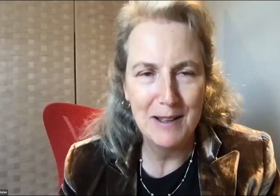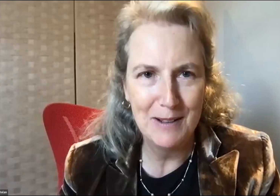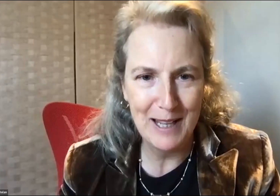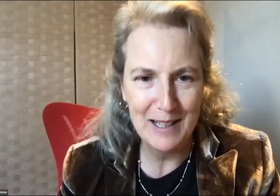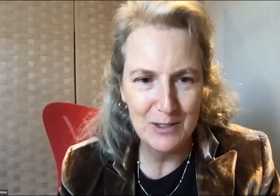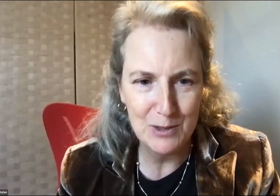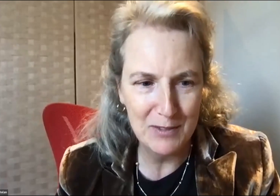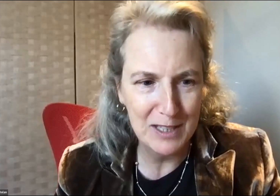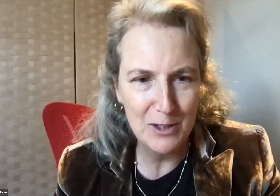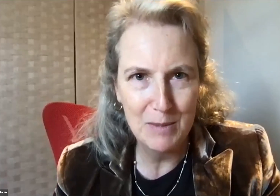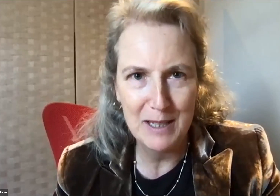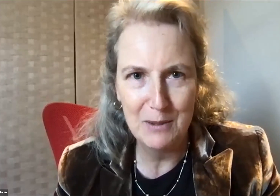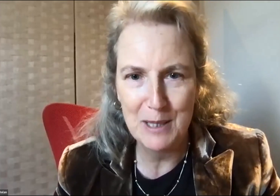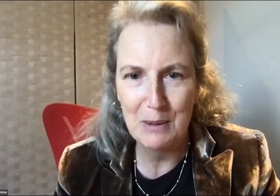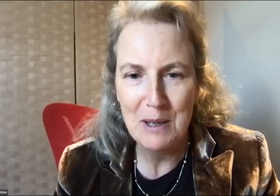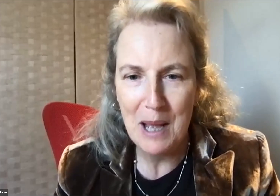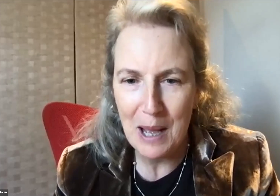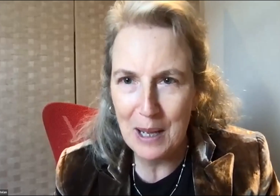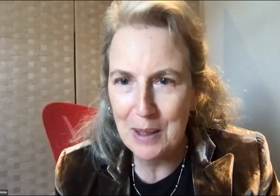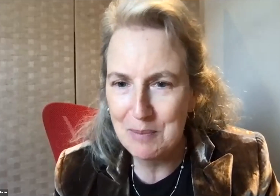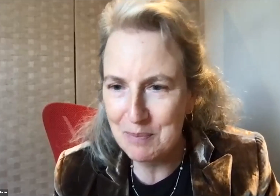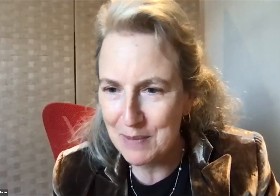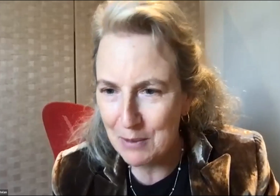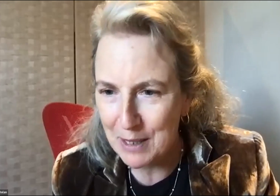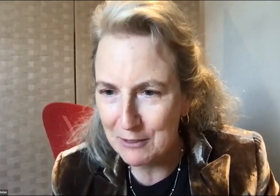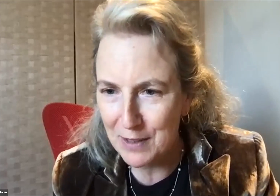On mute. Okay, you do have to hear me. Here we go.